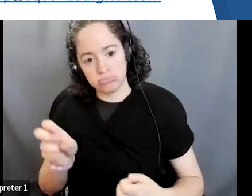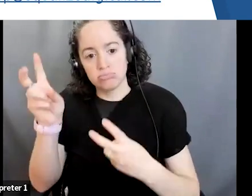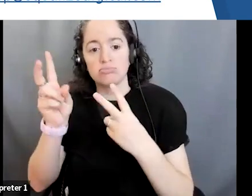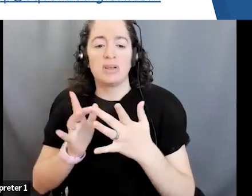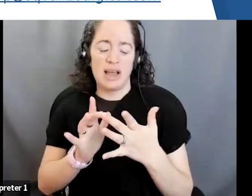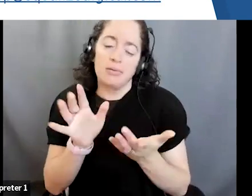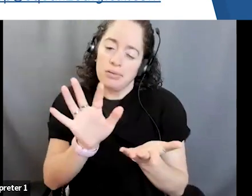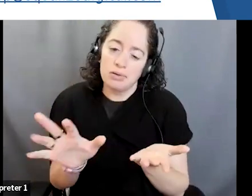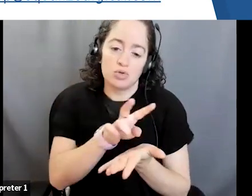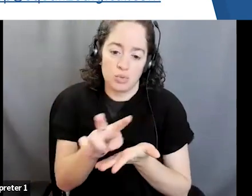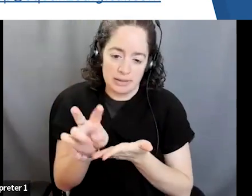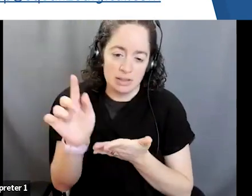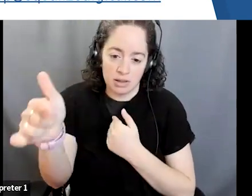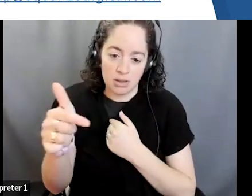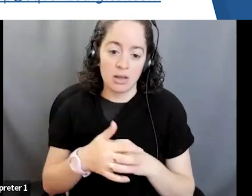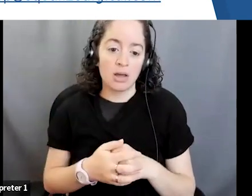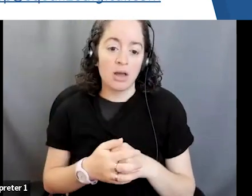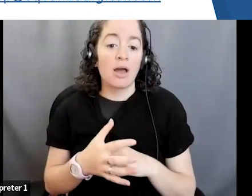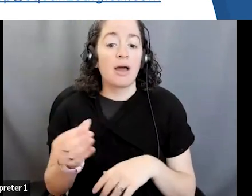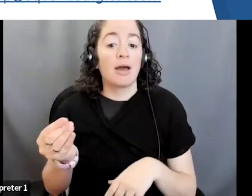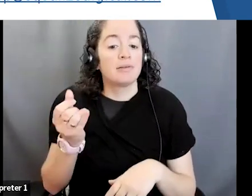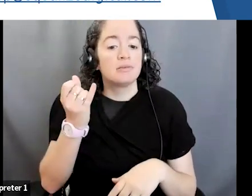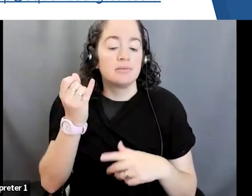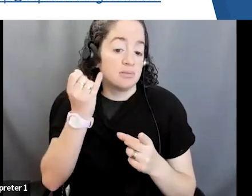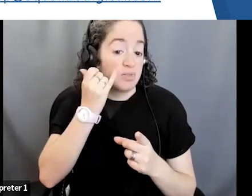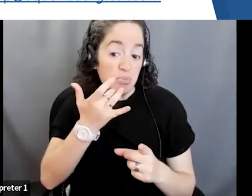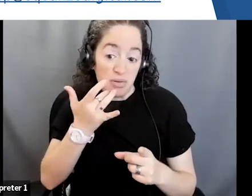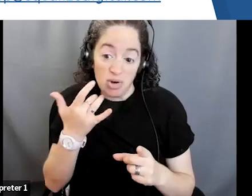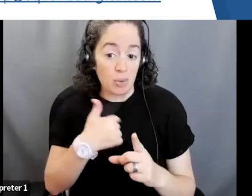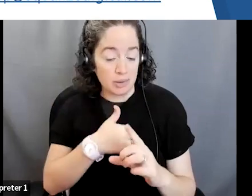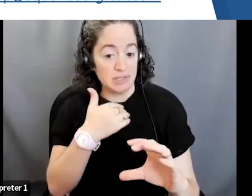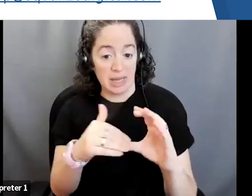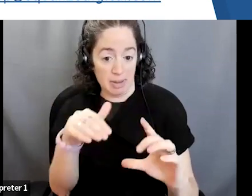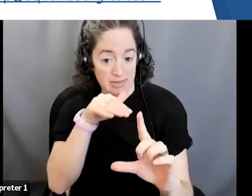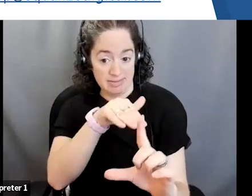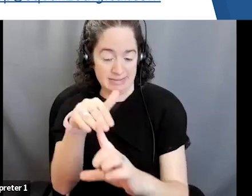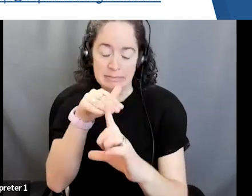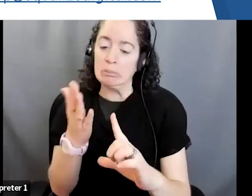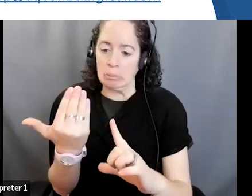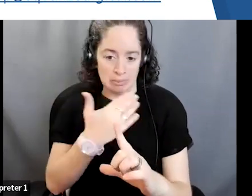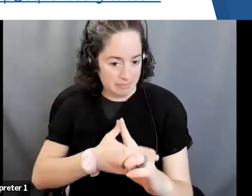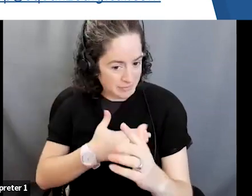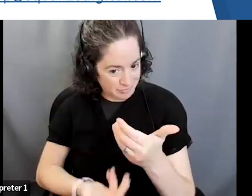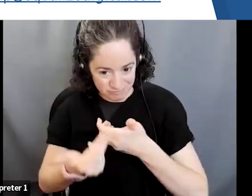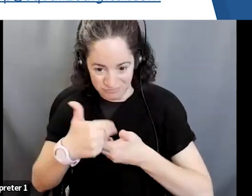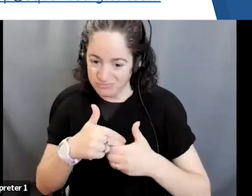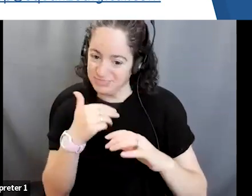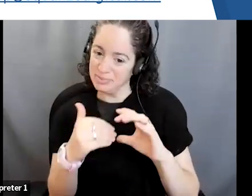If you want to get notified via email, then we highly recommend that you join our email list, which you can do if you go to